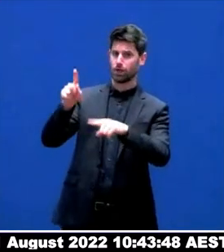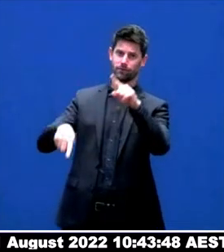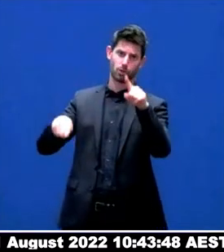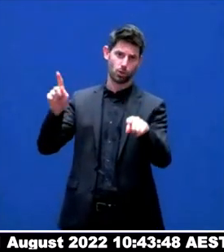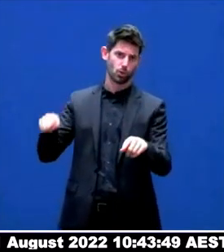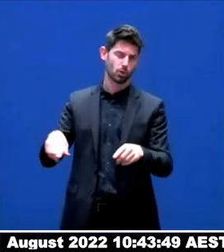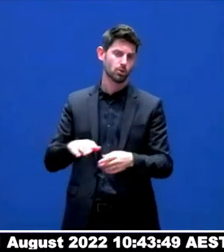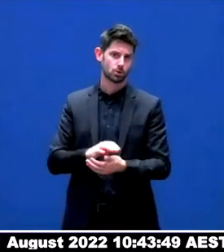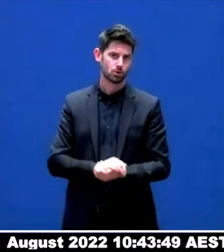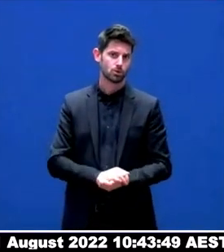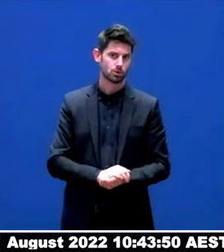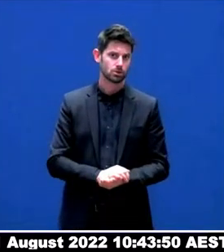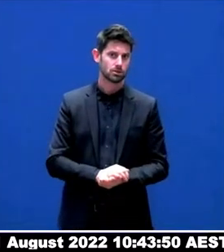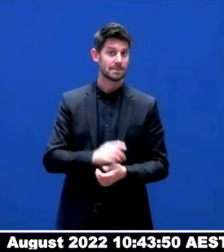different areas of the sector don't agree with each other.